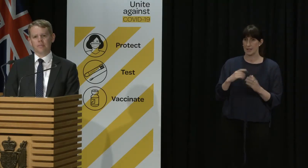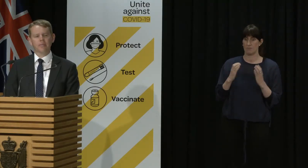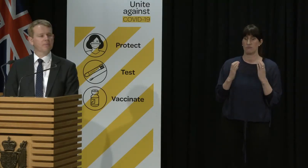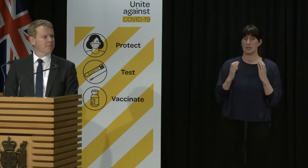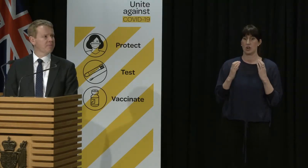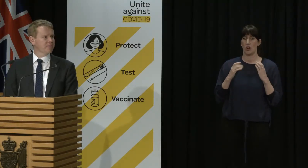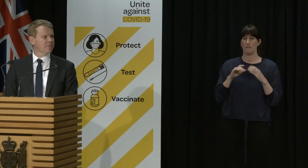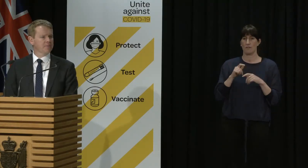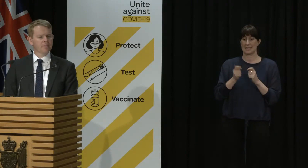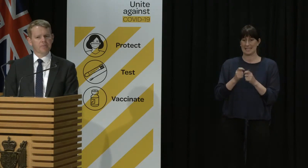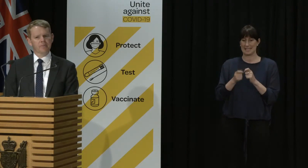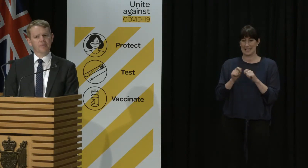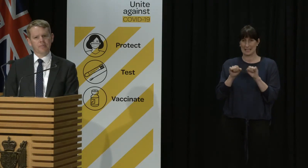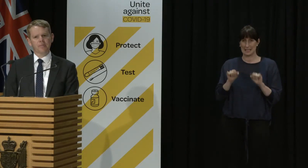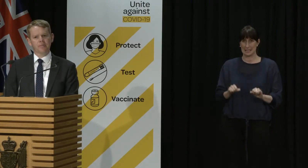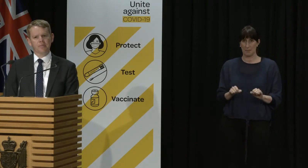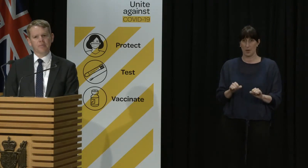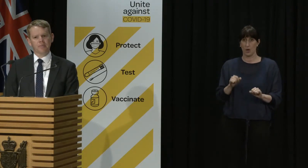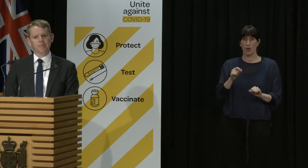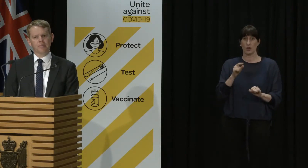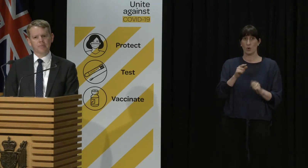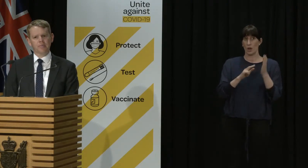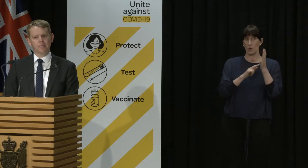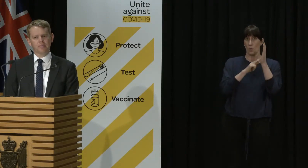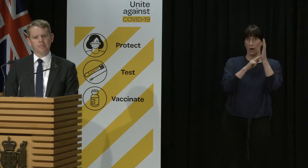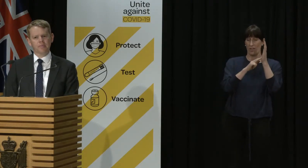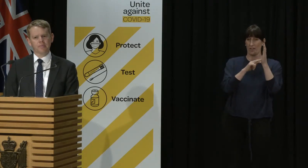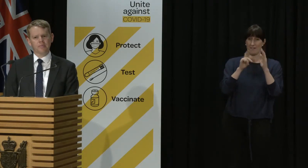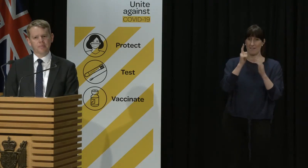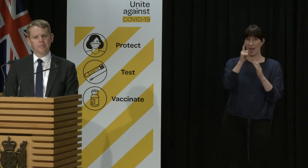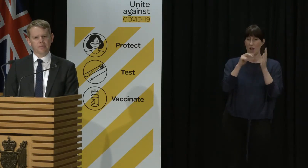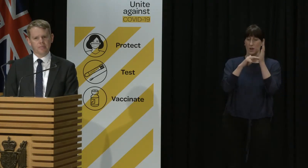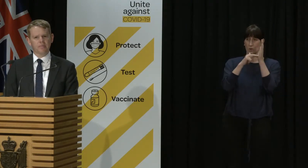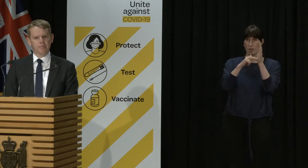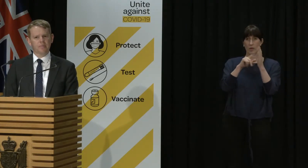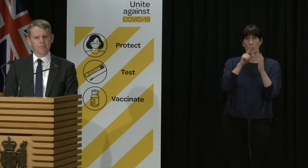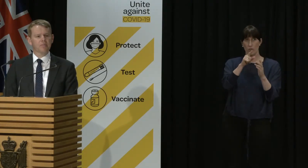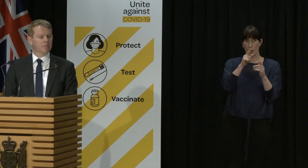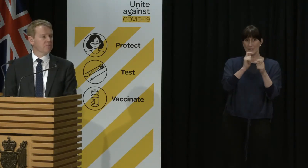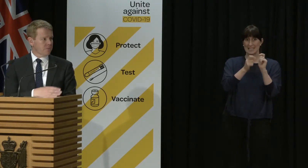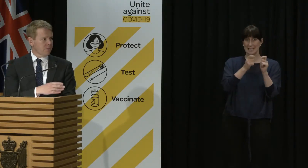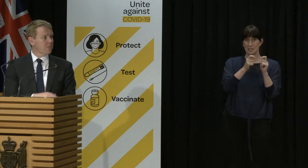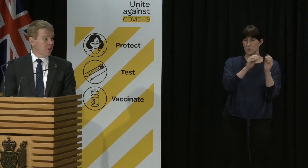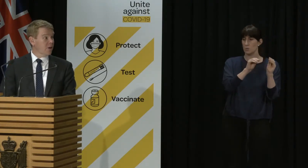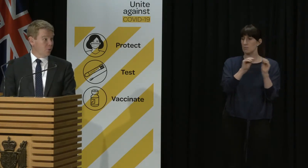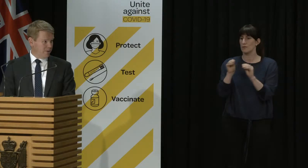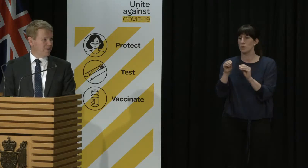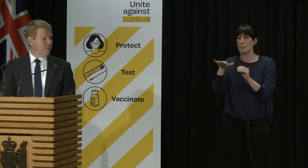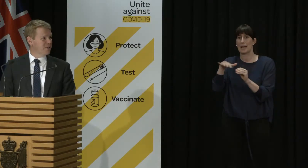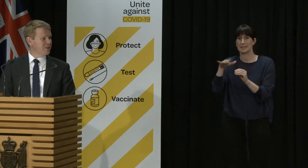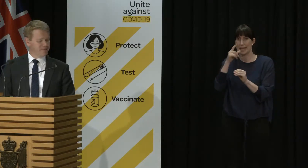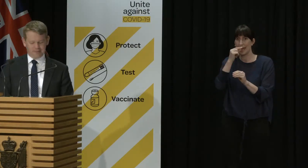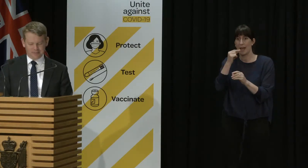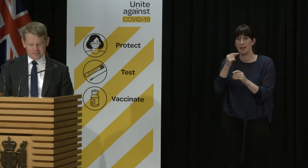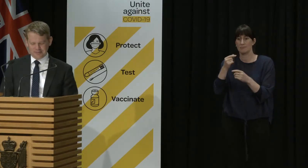fast as we can.